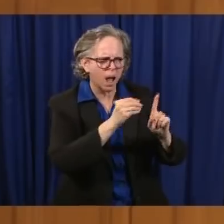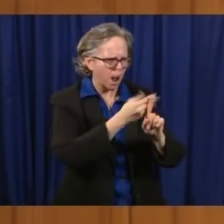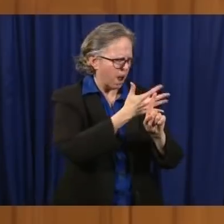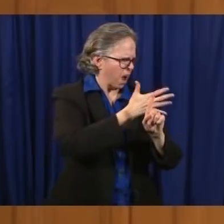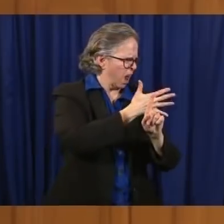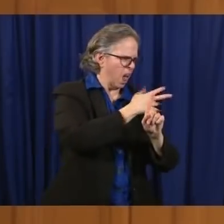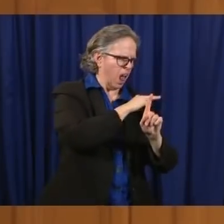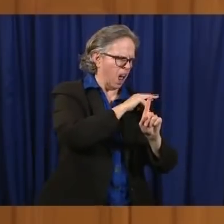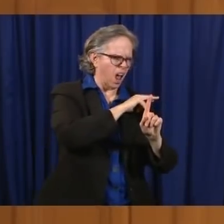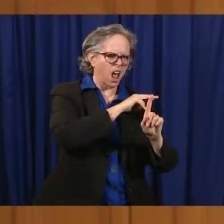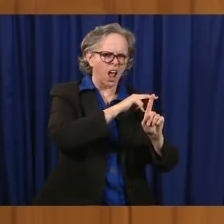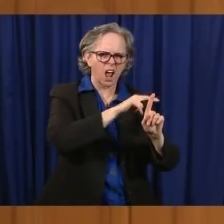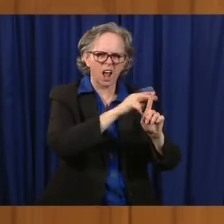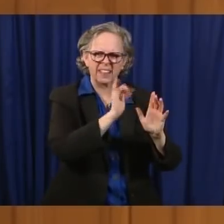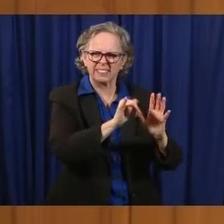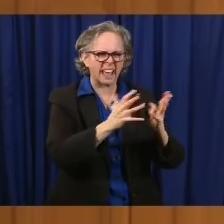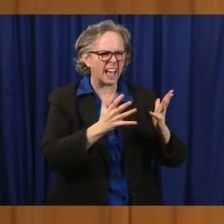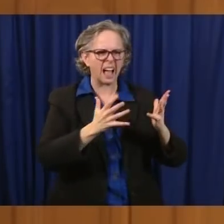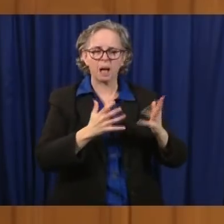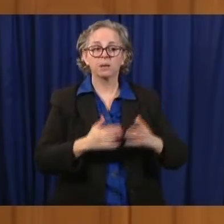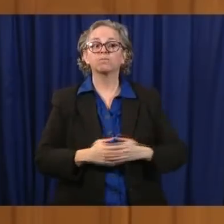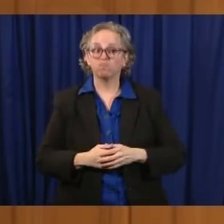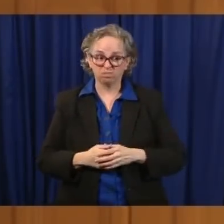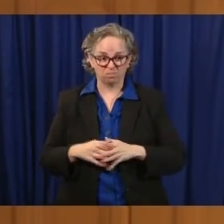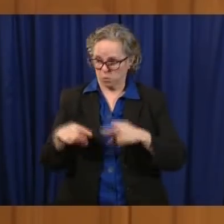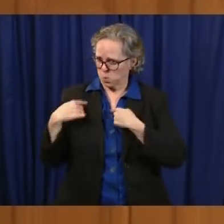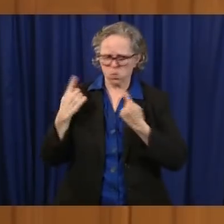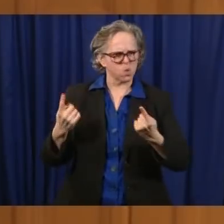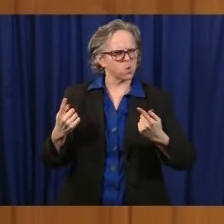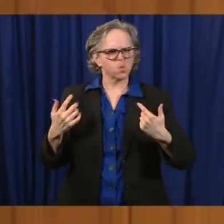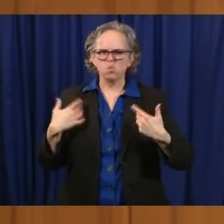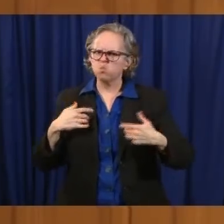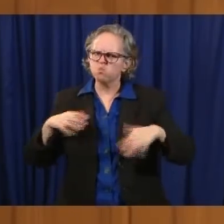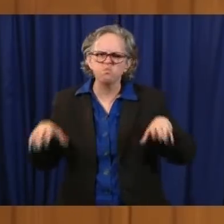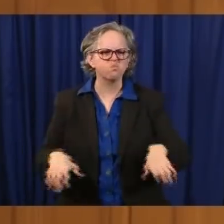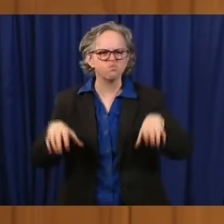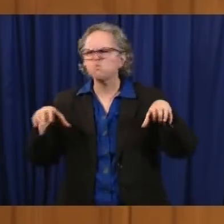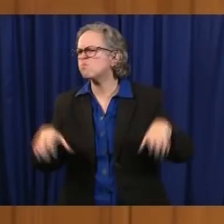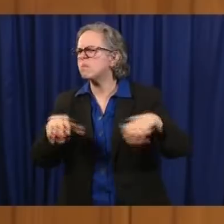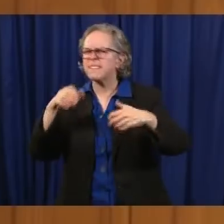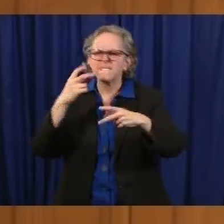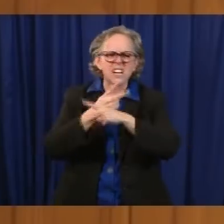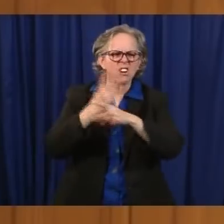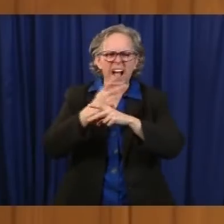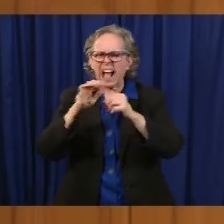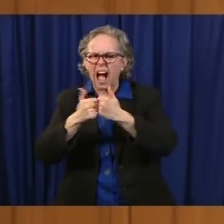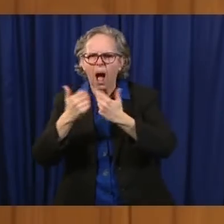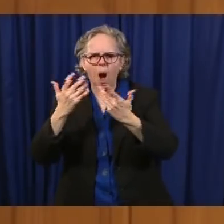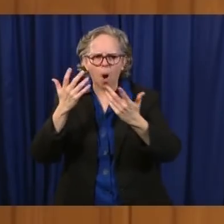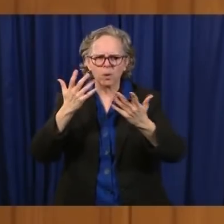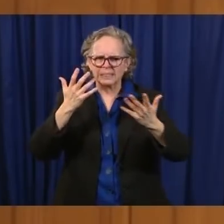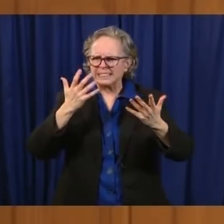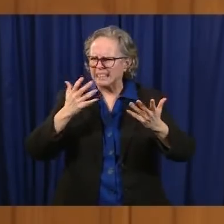INVESTIGATION THAT WE DID IN THE BEGINNING, TEST RIGHT AWAY,